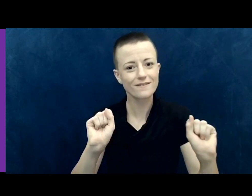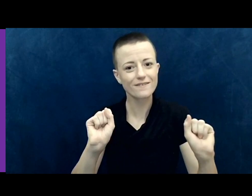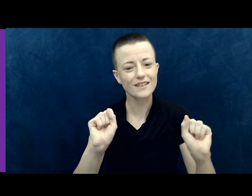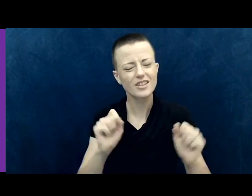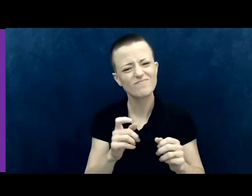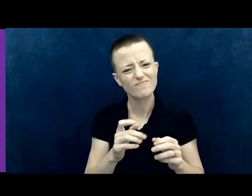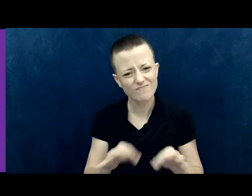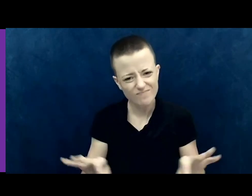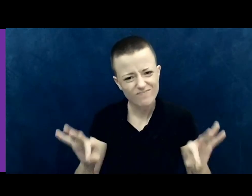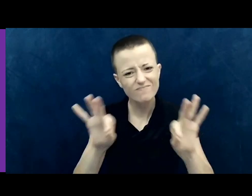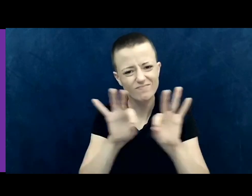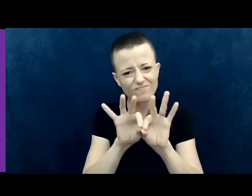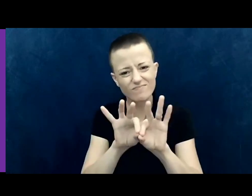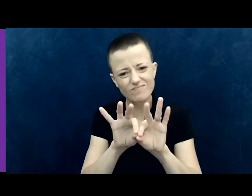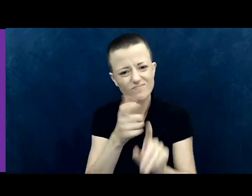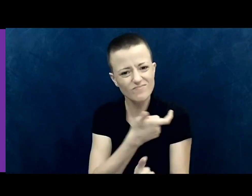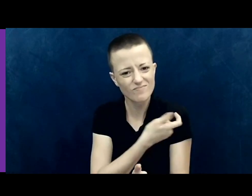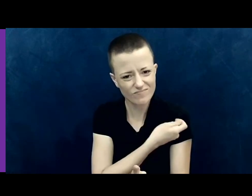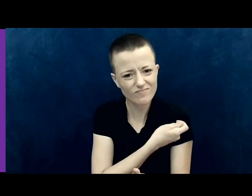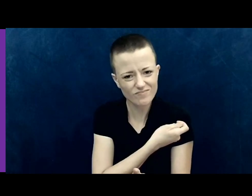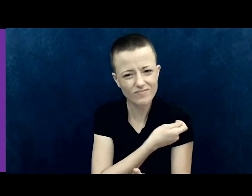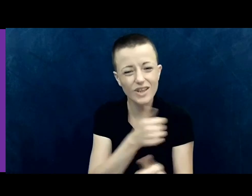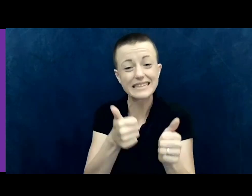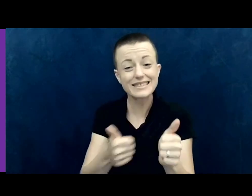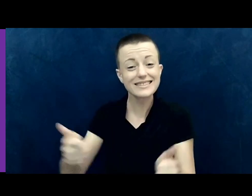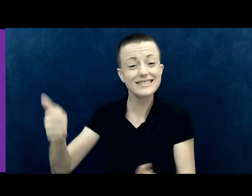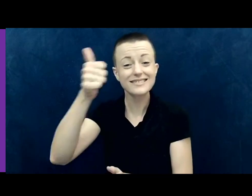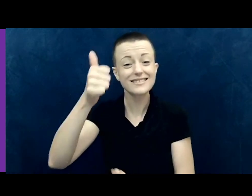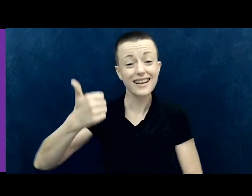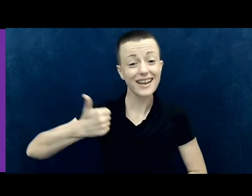for those who are considering pregnancy and those who are pregnant.